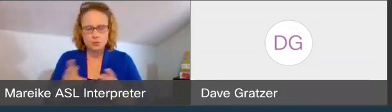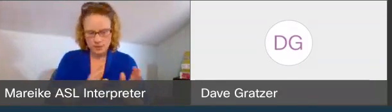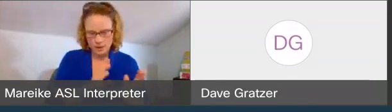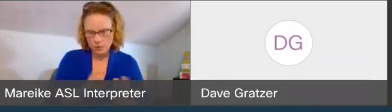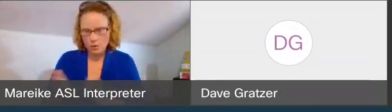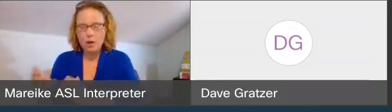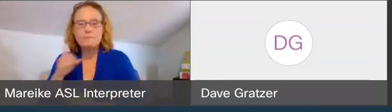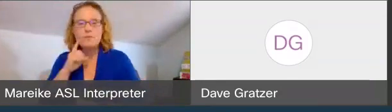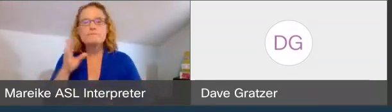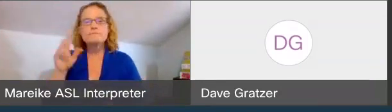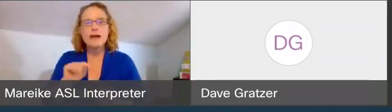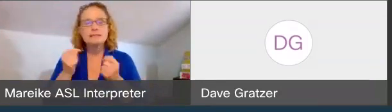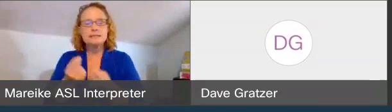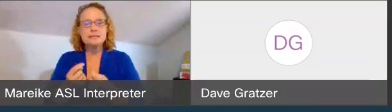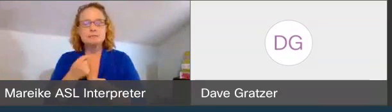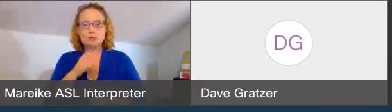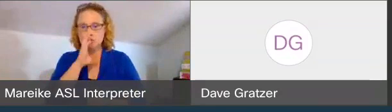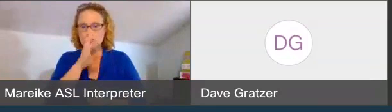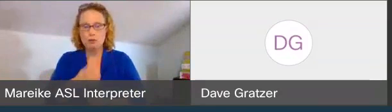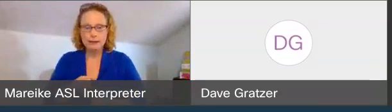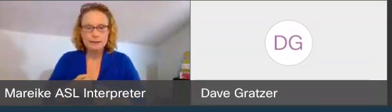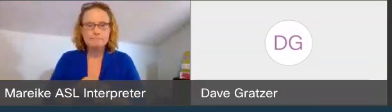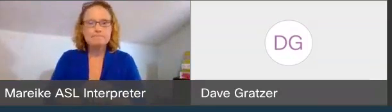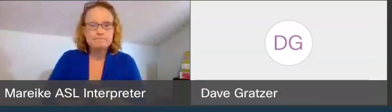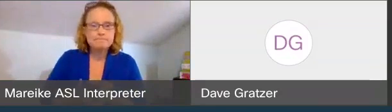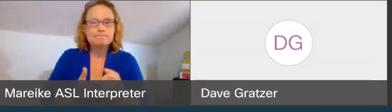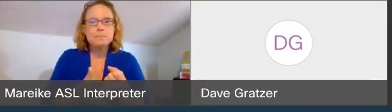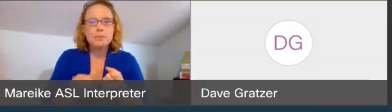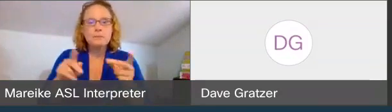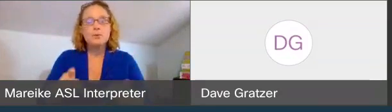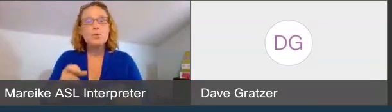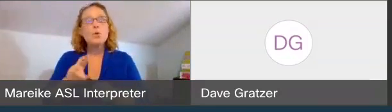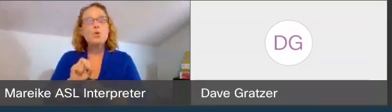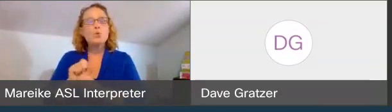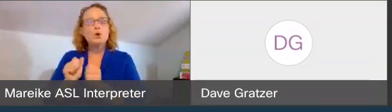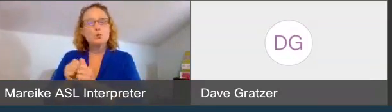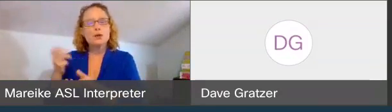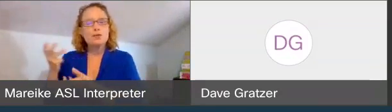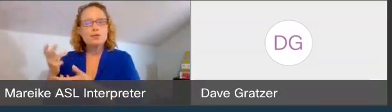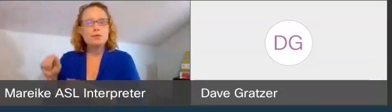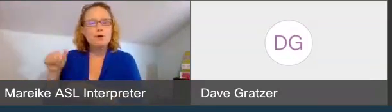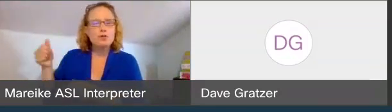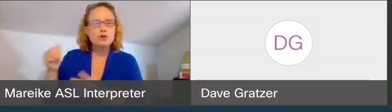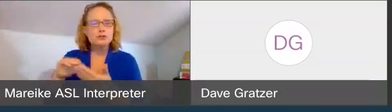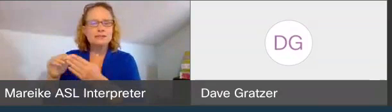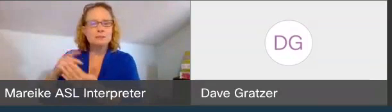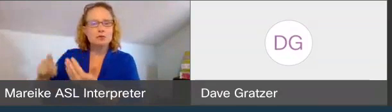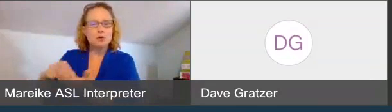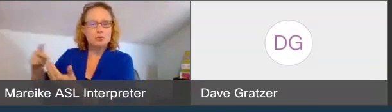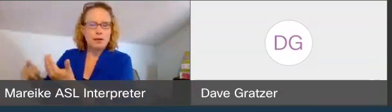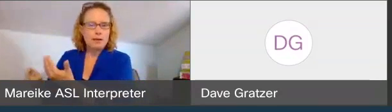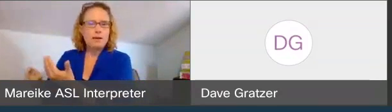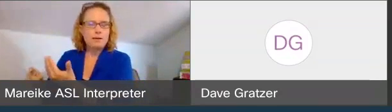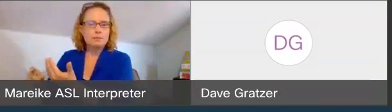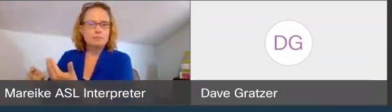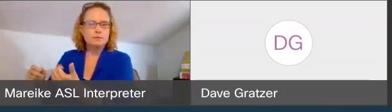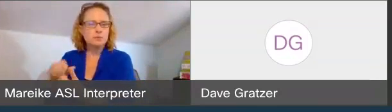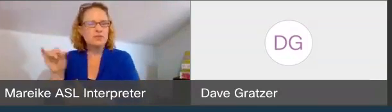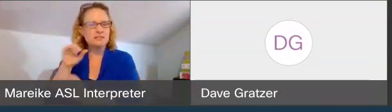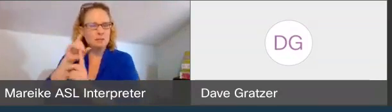to directly assist the person or to work with other city programs with the same goal.